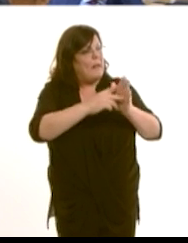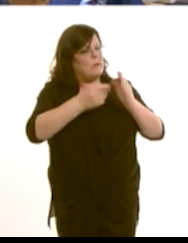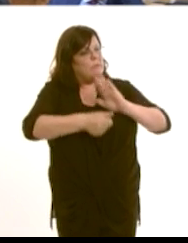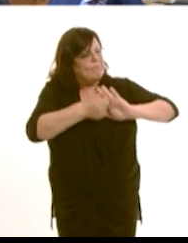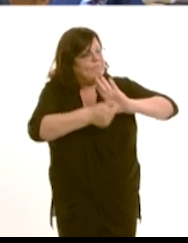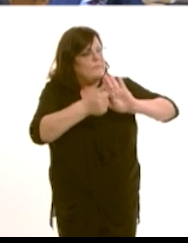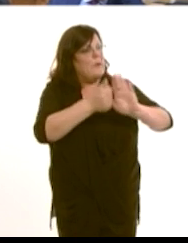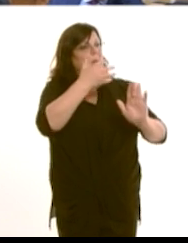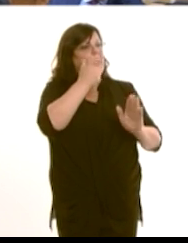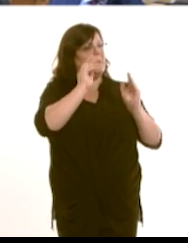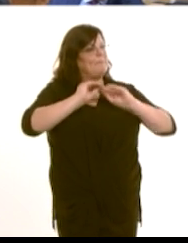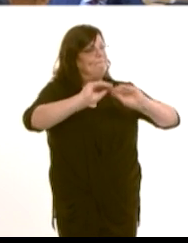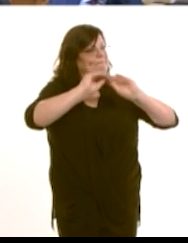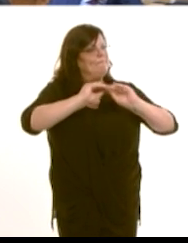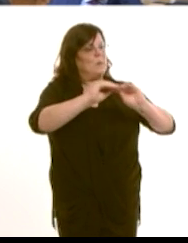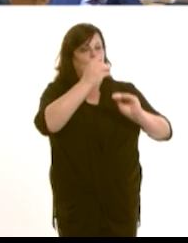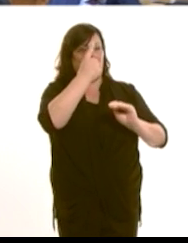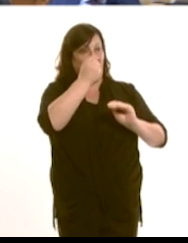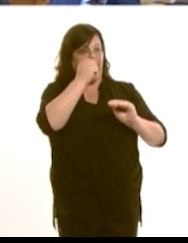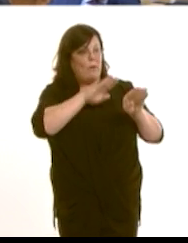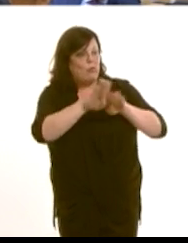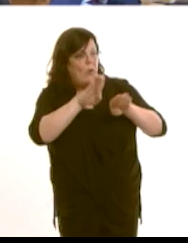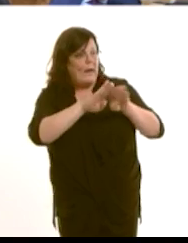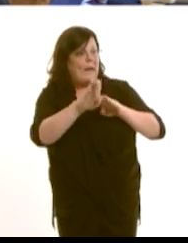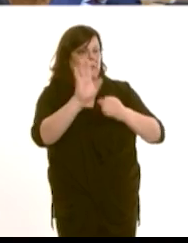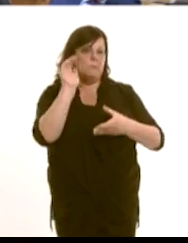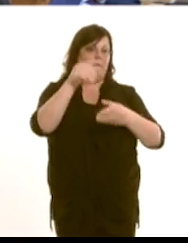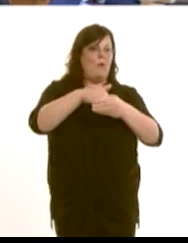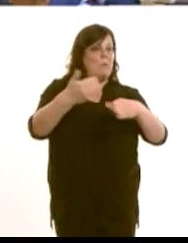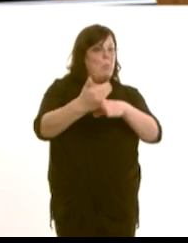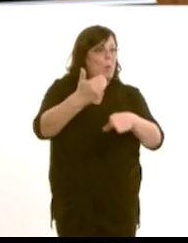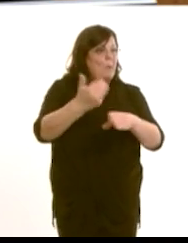and abilities to enter and progress into employment, and, of course, they play a fundamental role